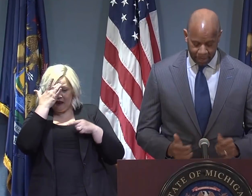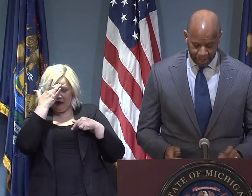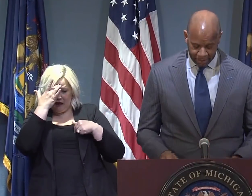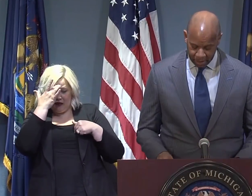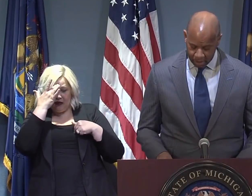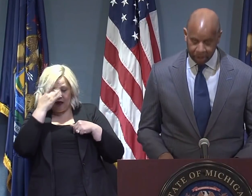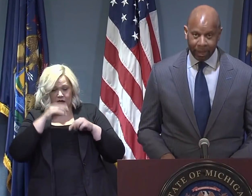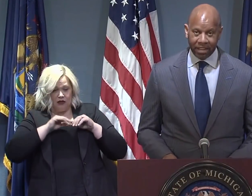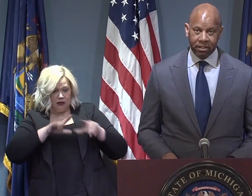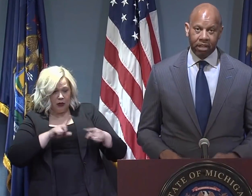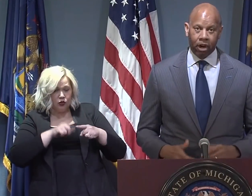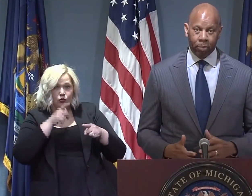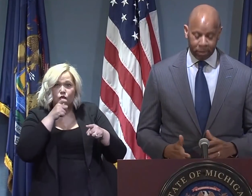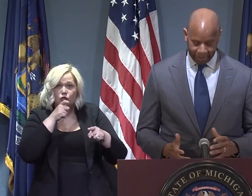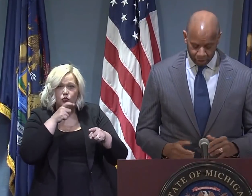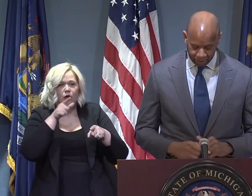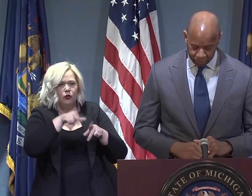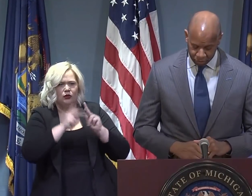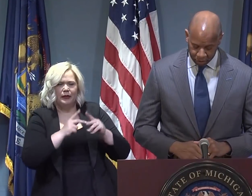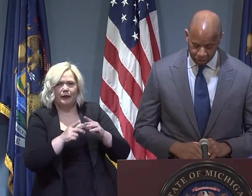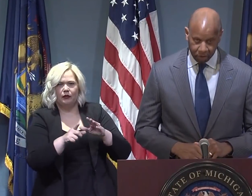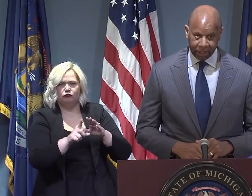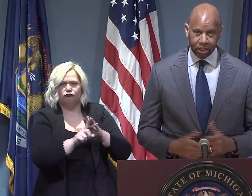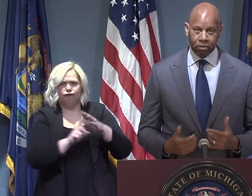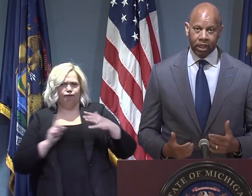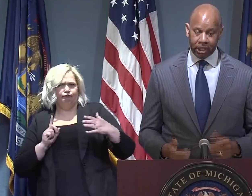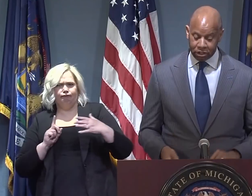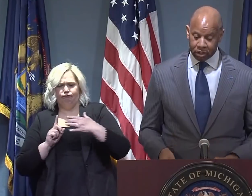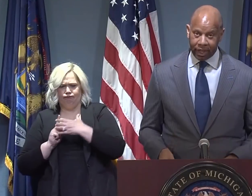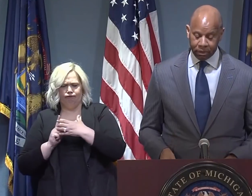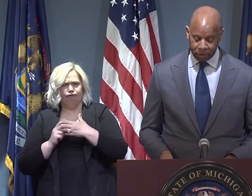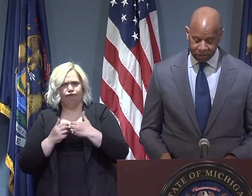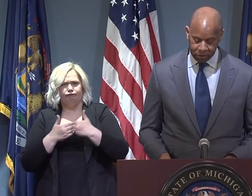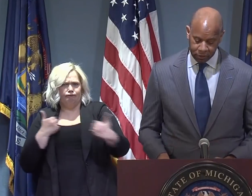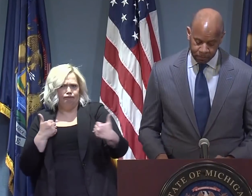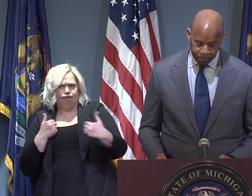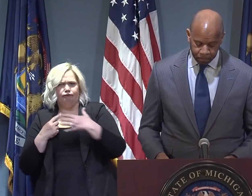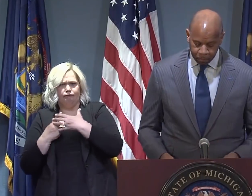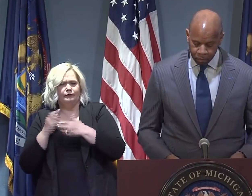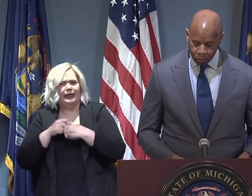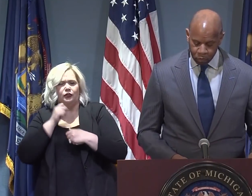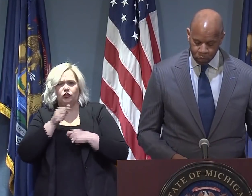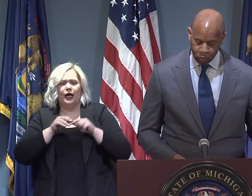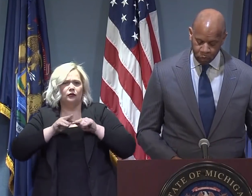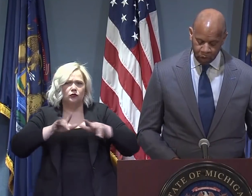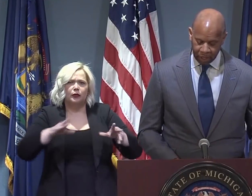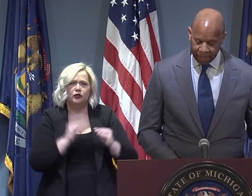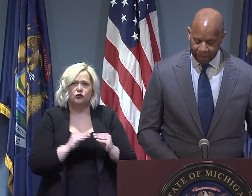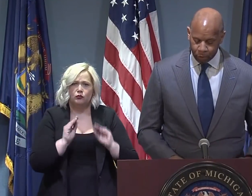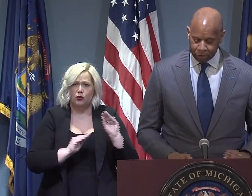LOOK AT IS THE ABILITY TO TRACK AND ISOLATE CONTACT WITH CONFIRM CASES DRIVEN BY CAPACITY OF OUR